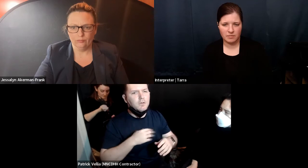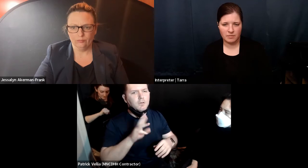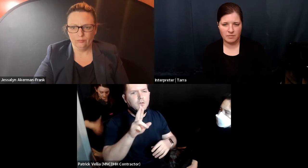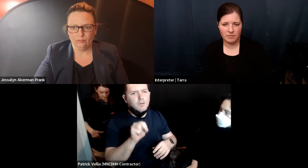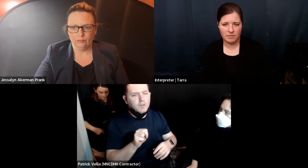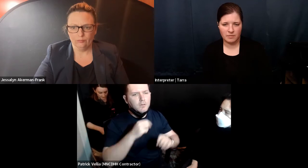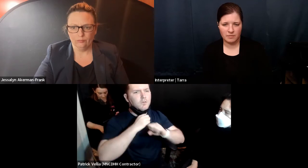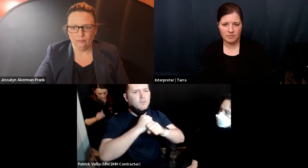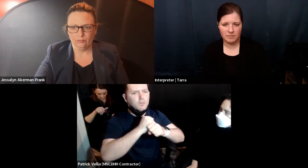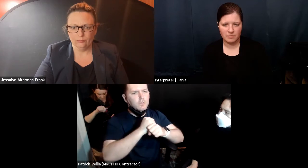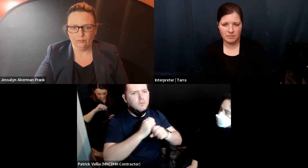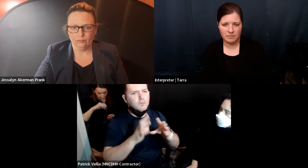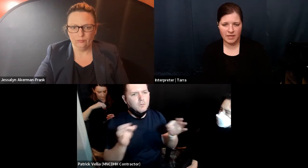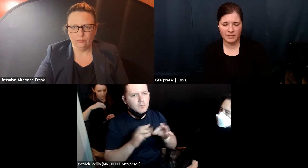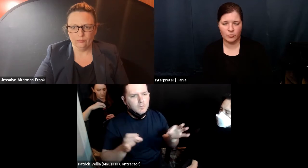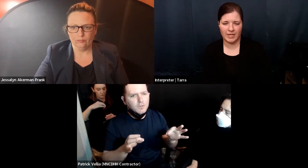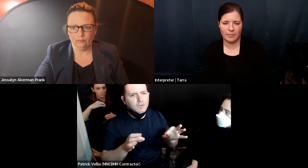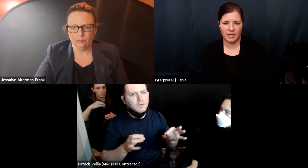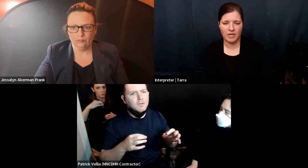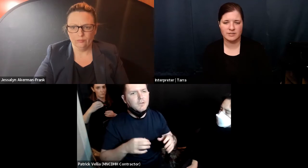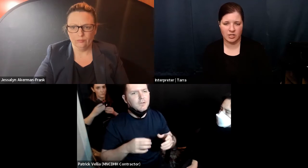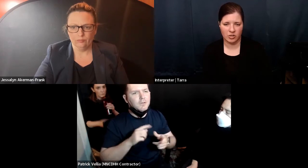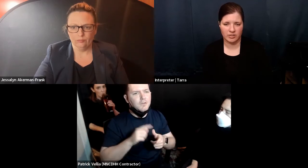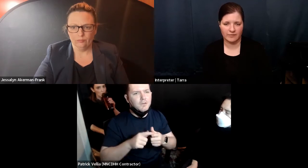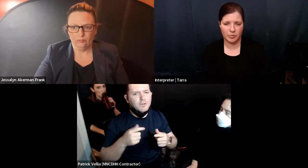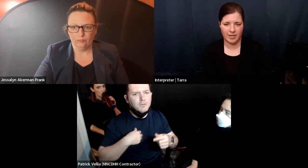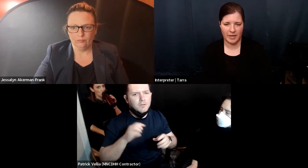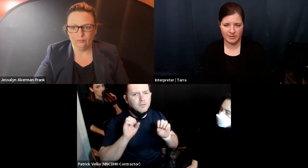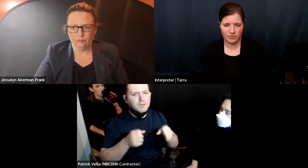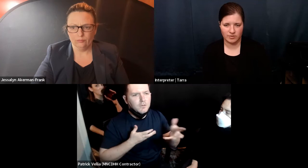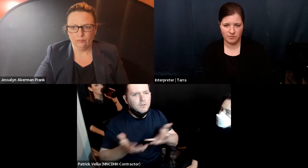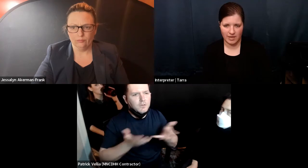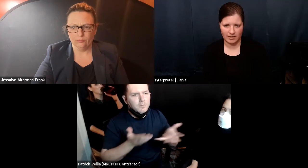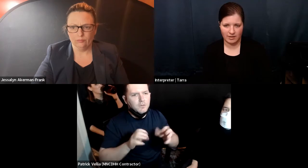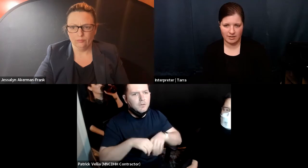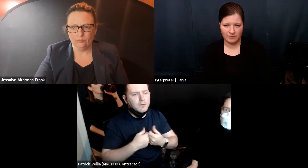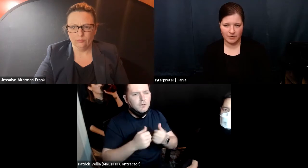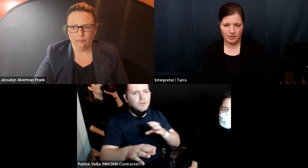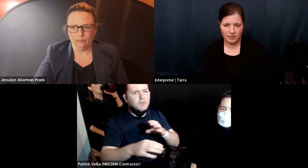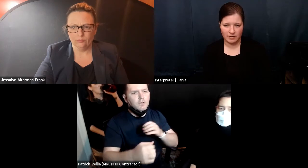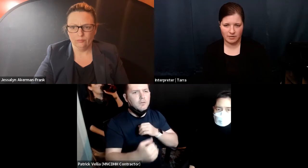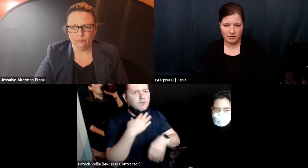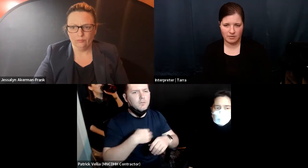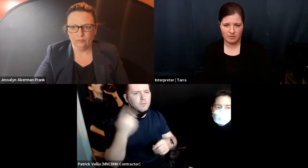encrypt or it's secured -- encrypted or secured, I can't open it for whatever reason.